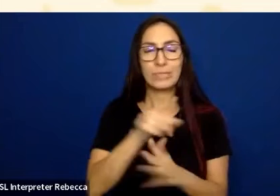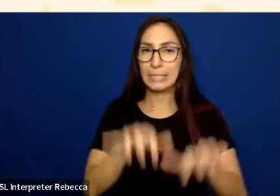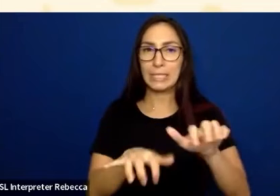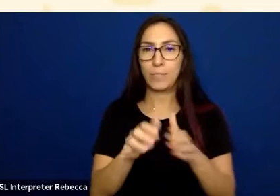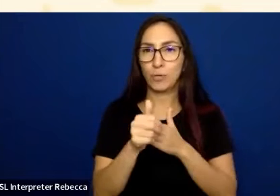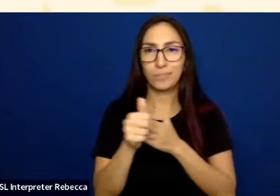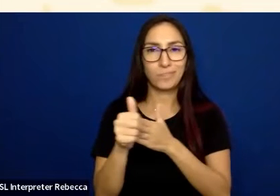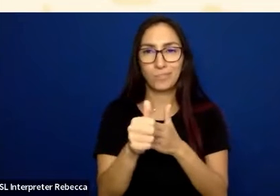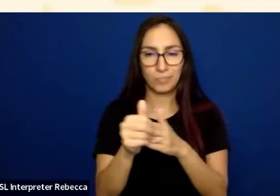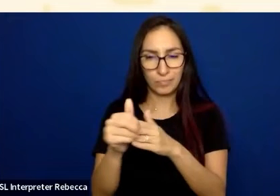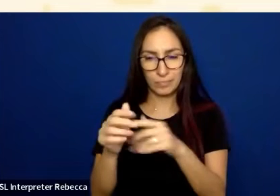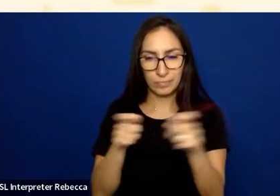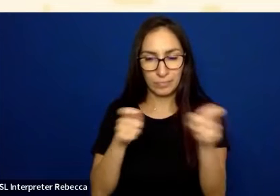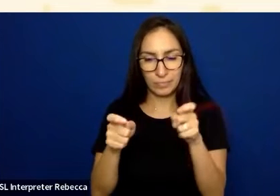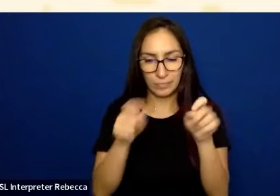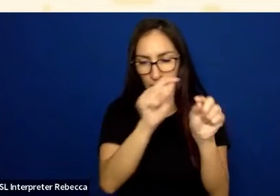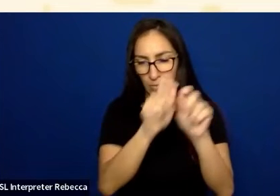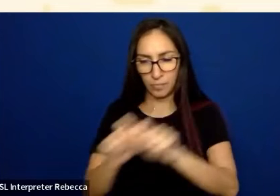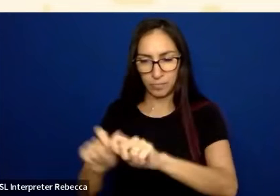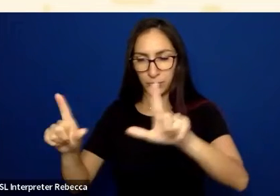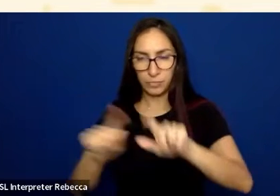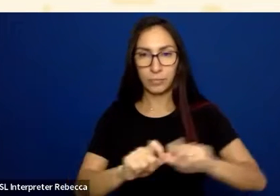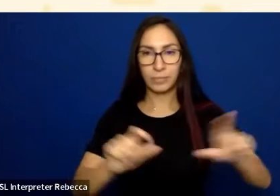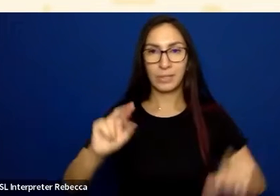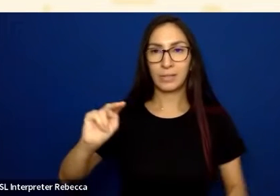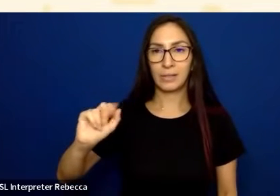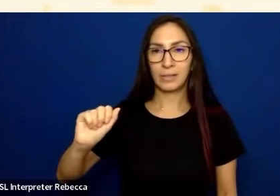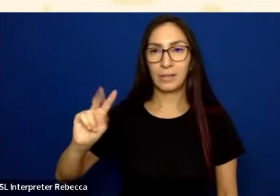So keyboard navigation, some fundamentals that we need